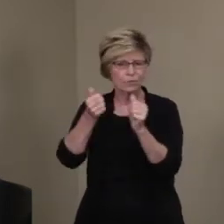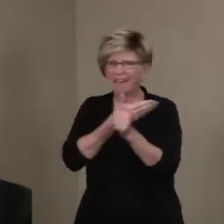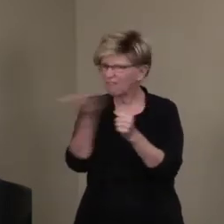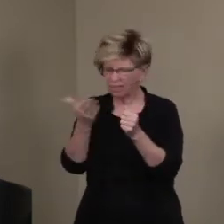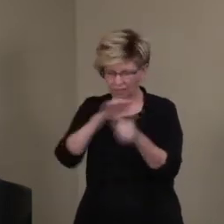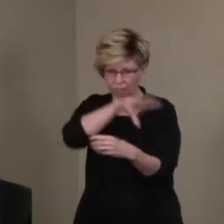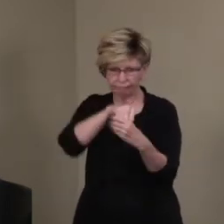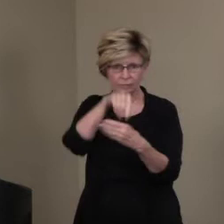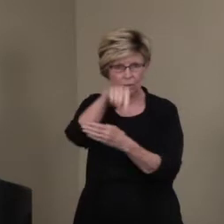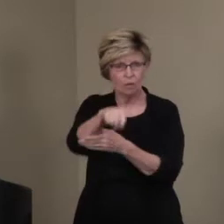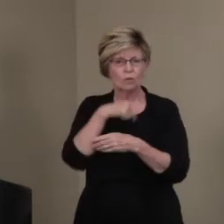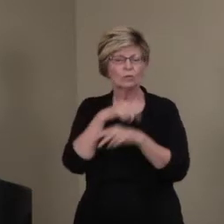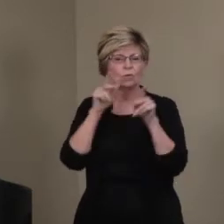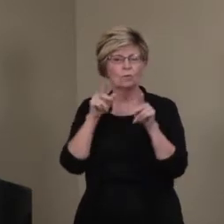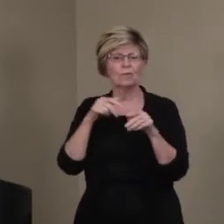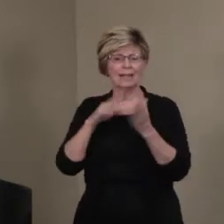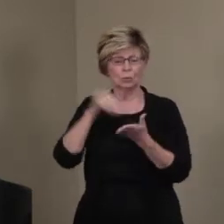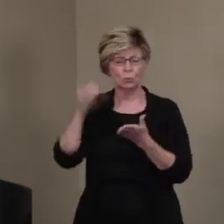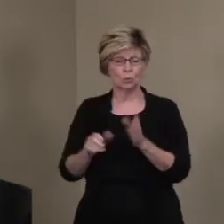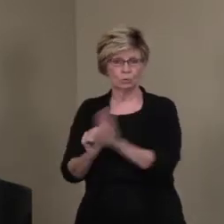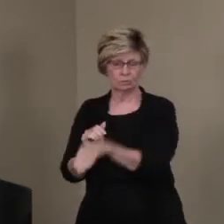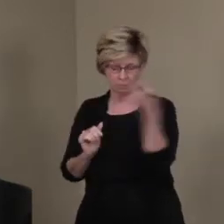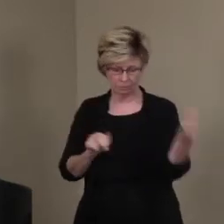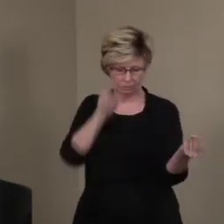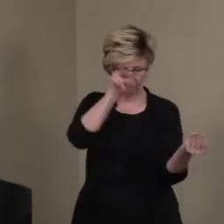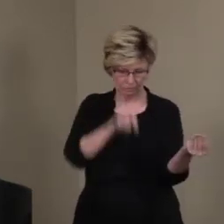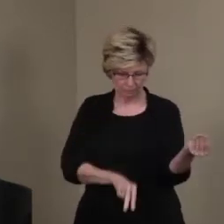disability laws and rights and everything private information that the